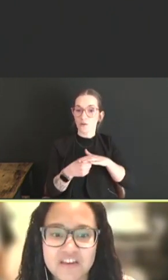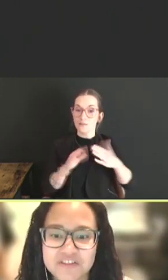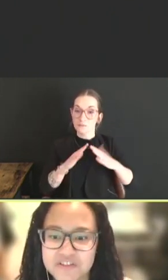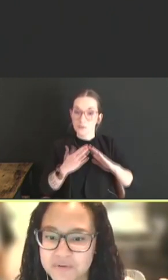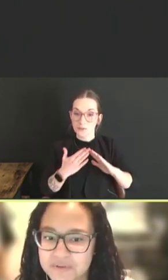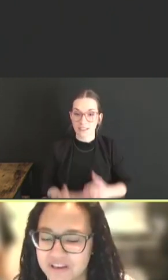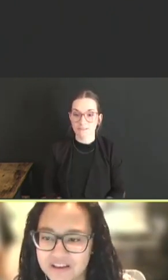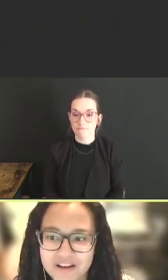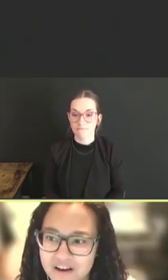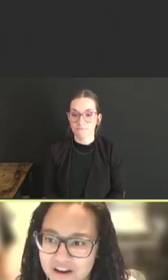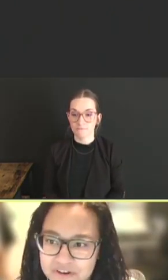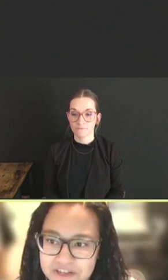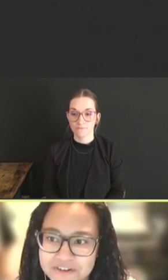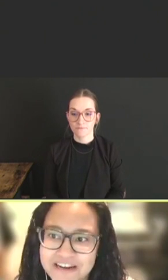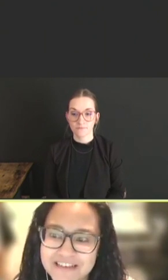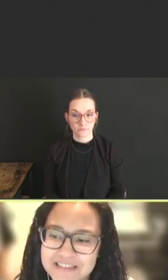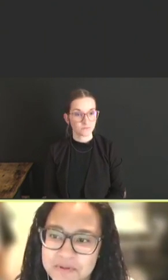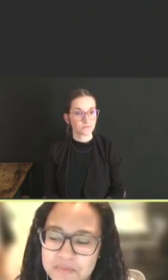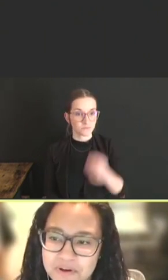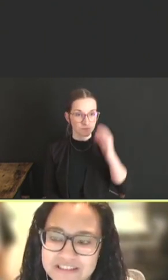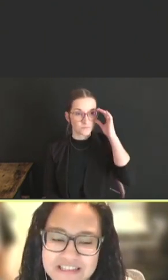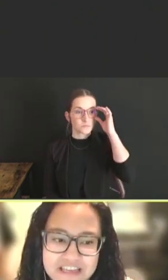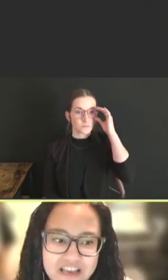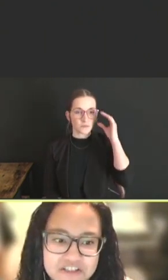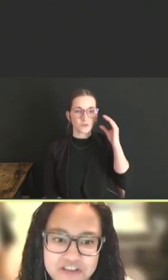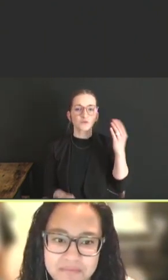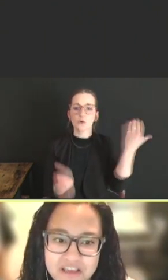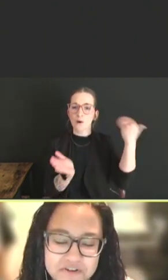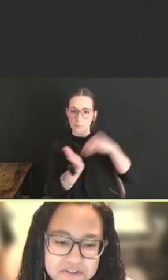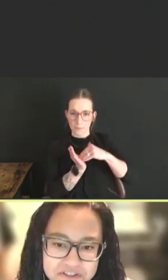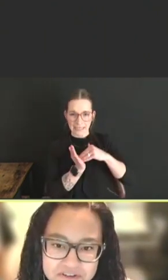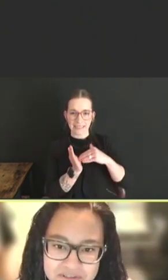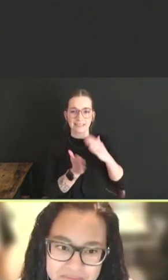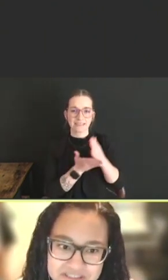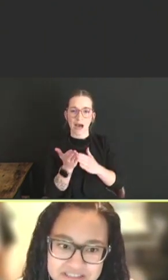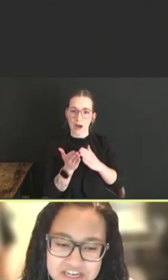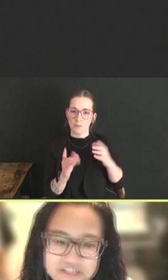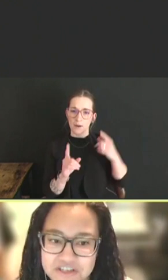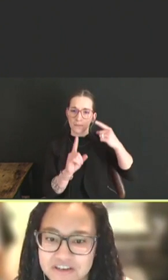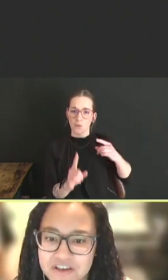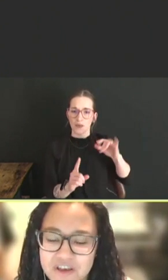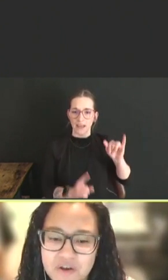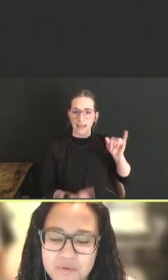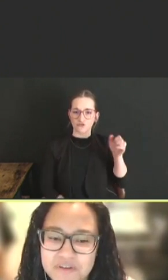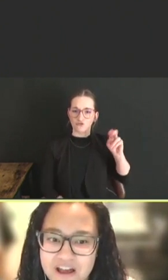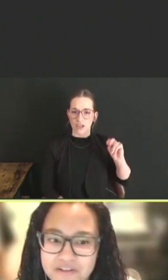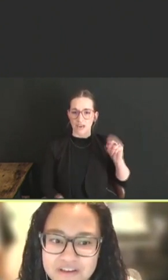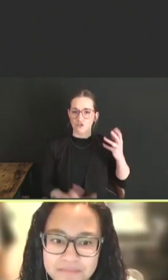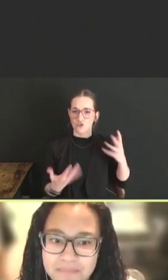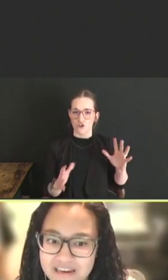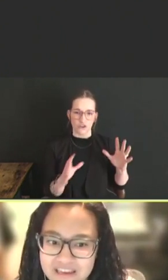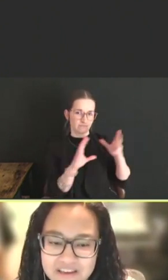So reiterating some of the points that Jen made earlier in this presentation, we found that many